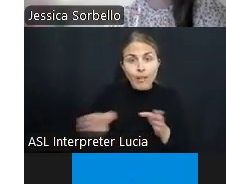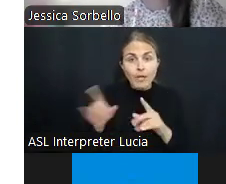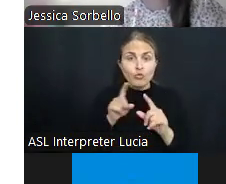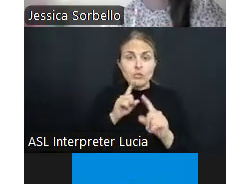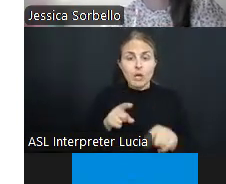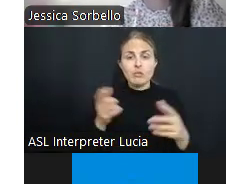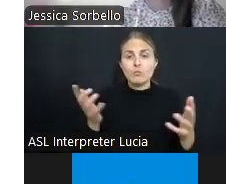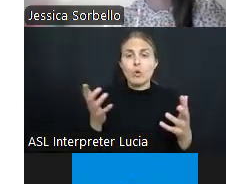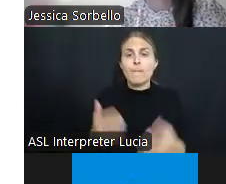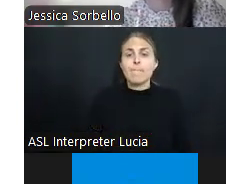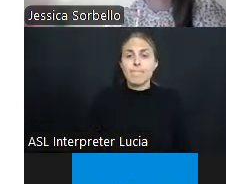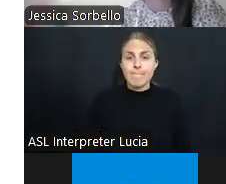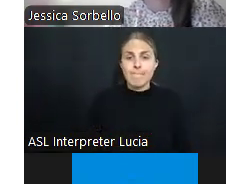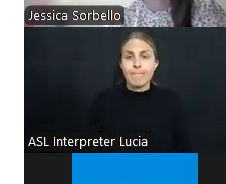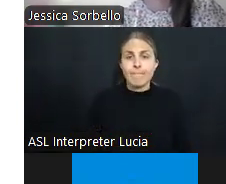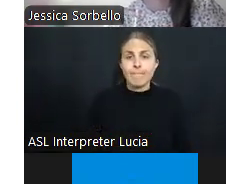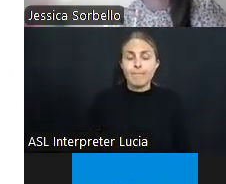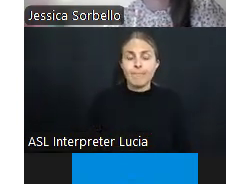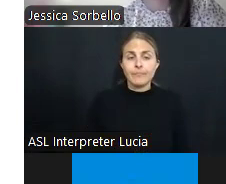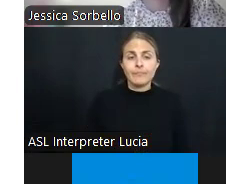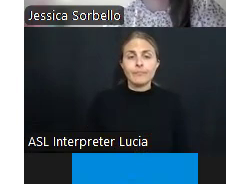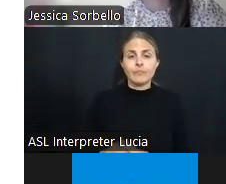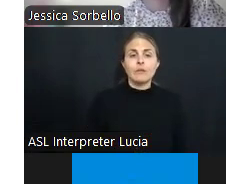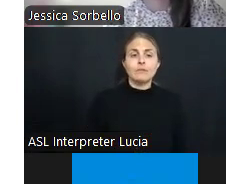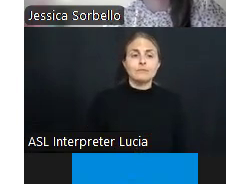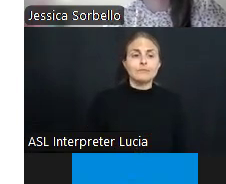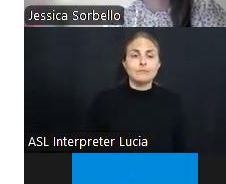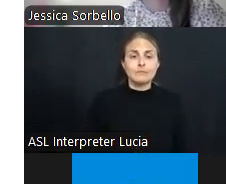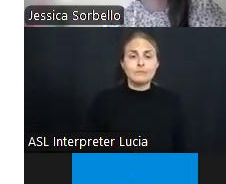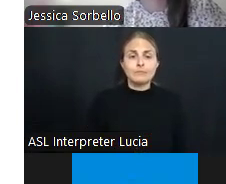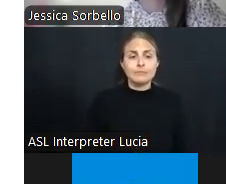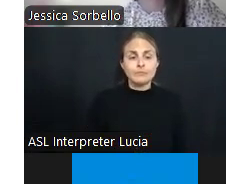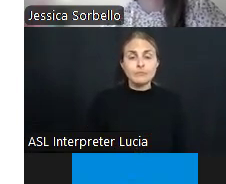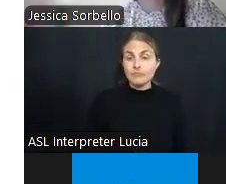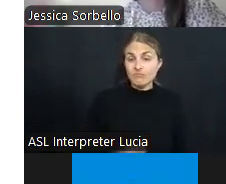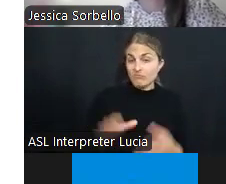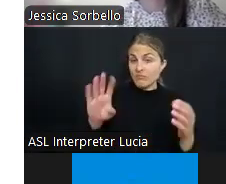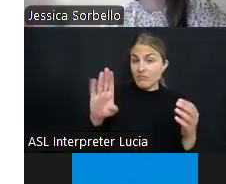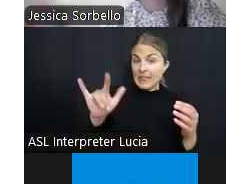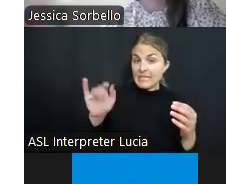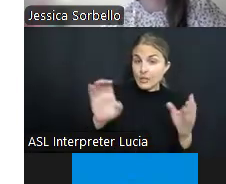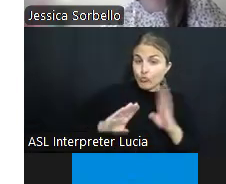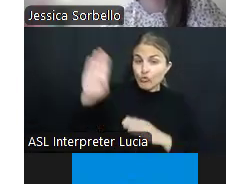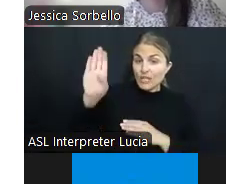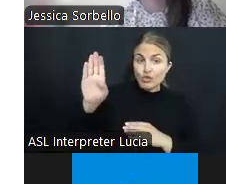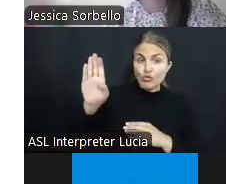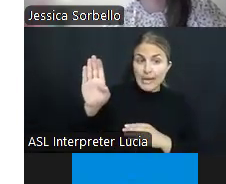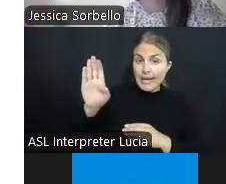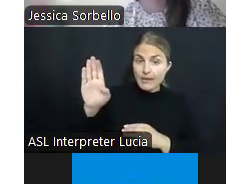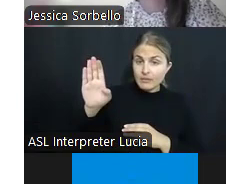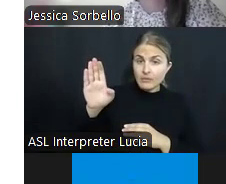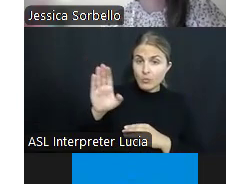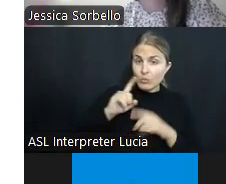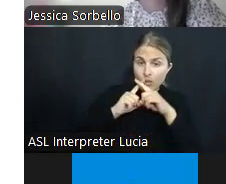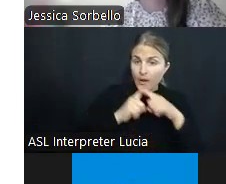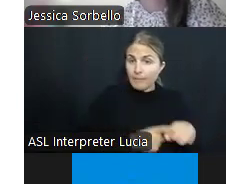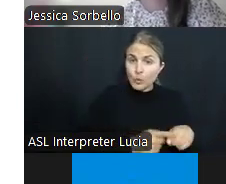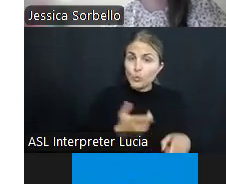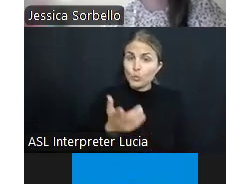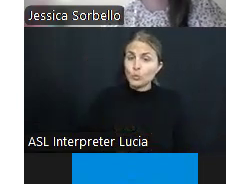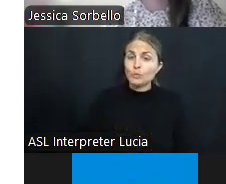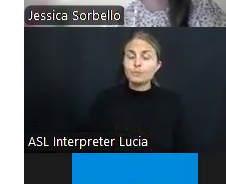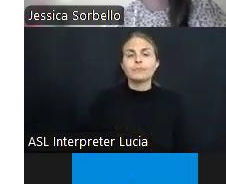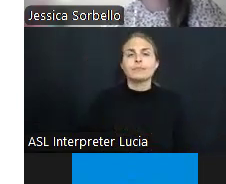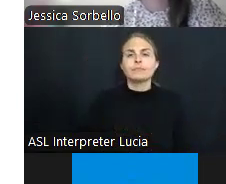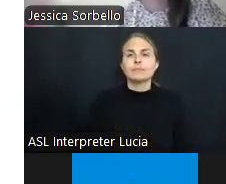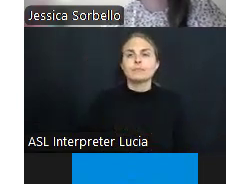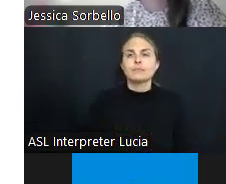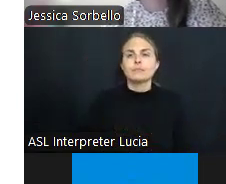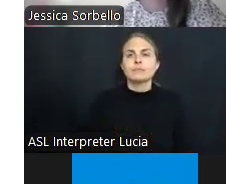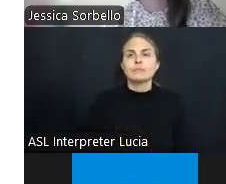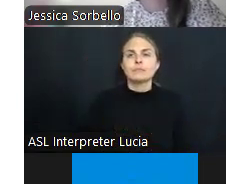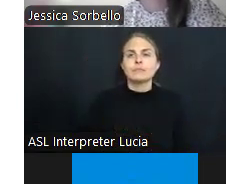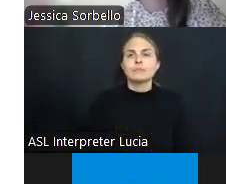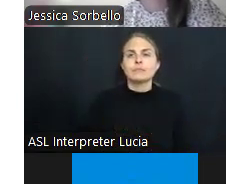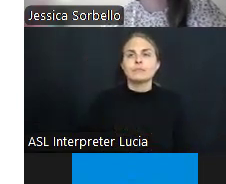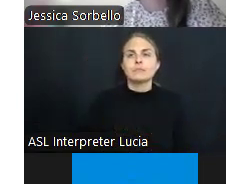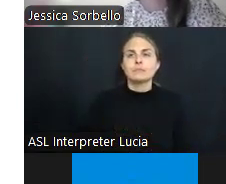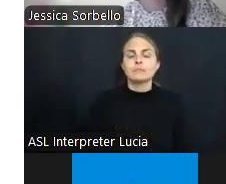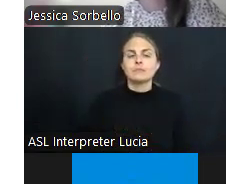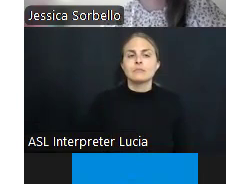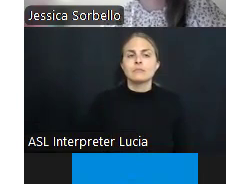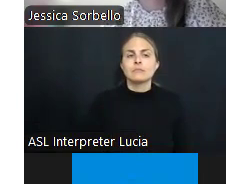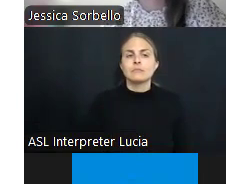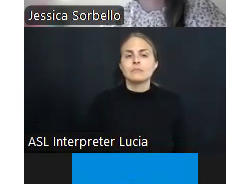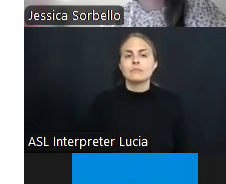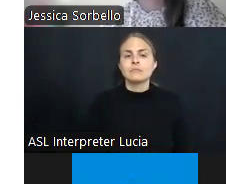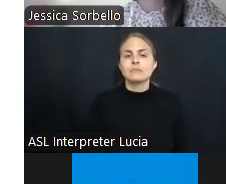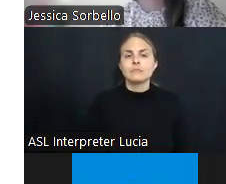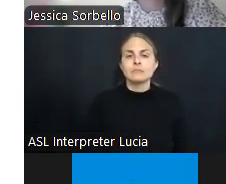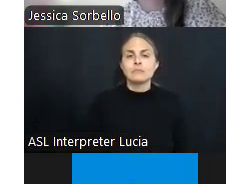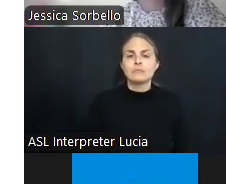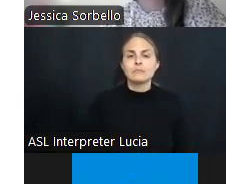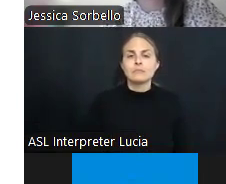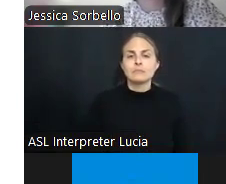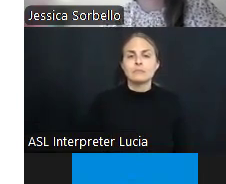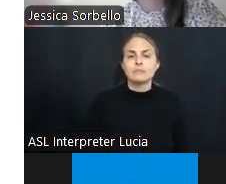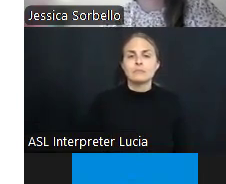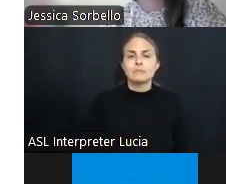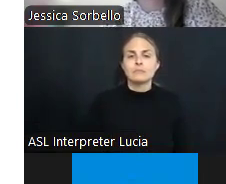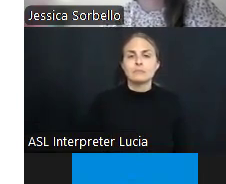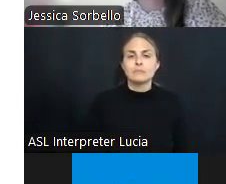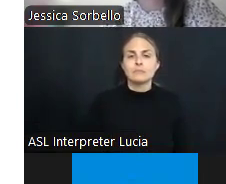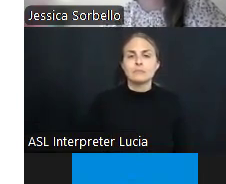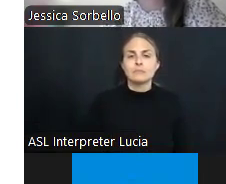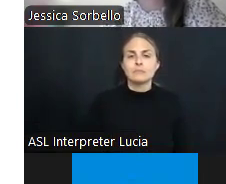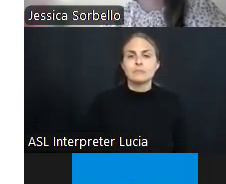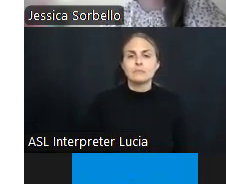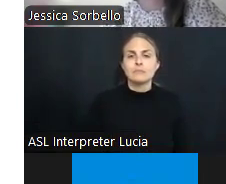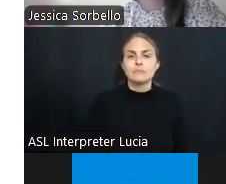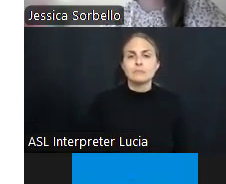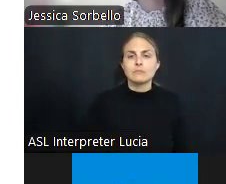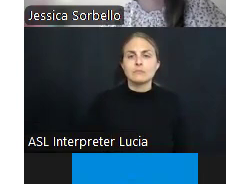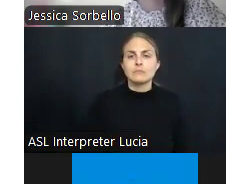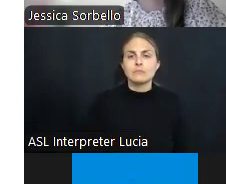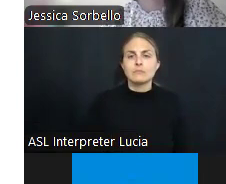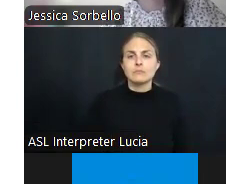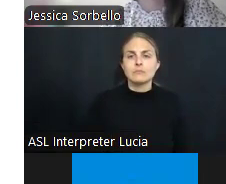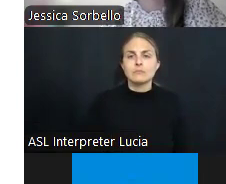raise your hands and we will unmute.